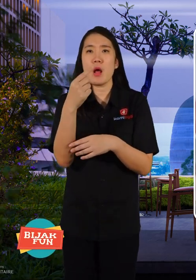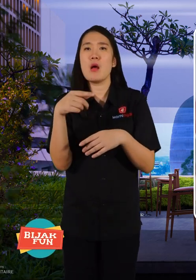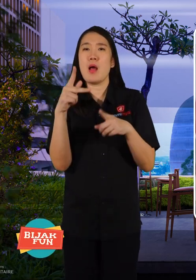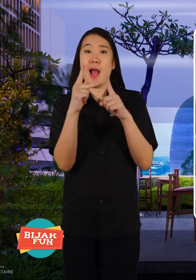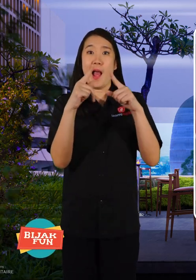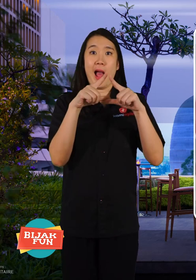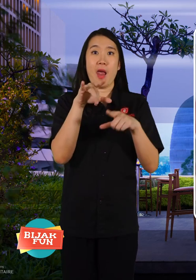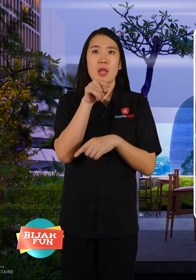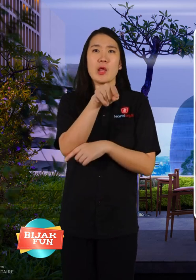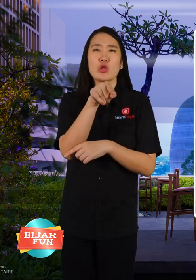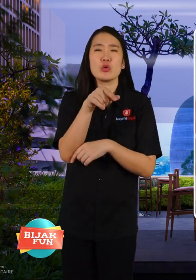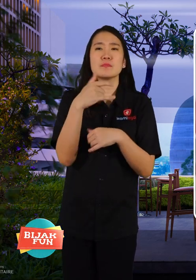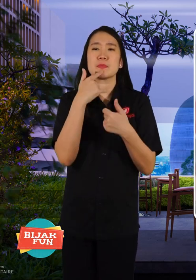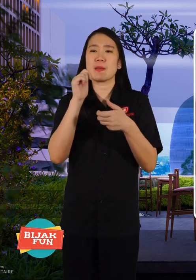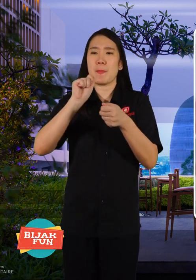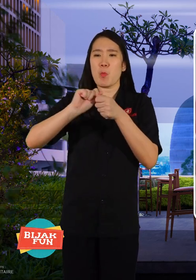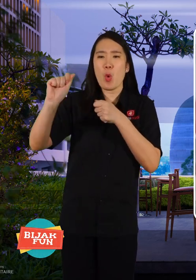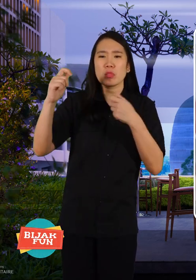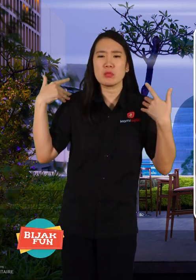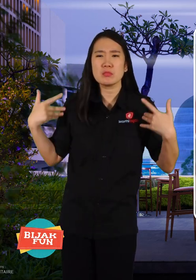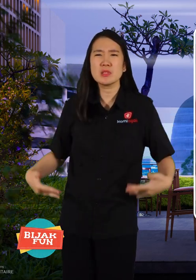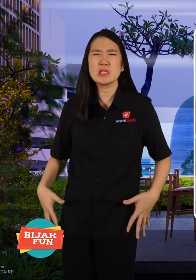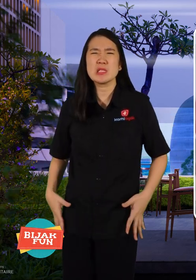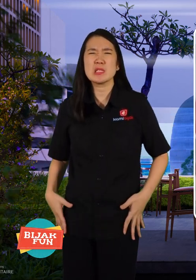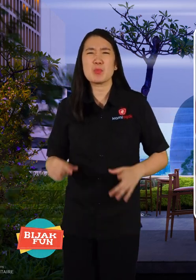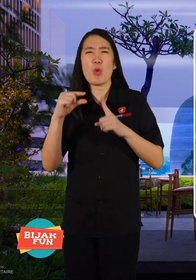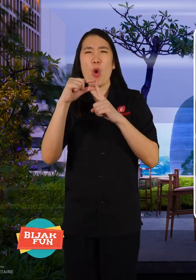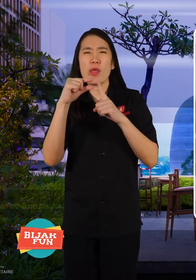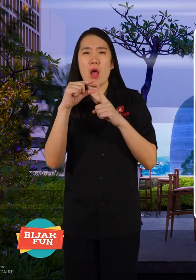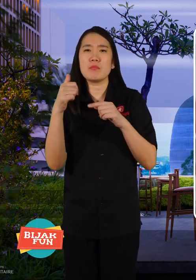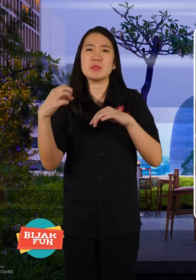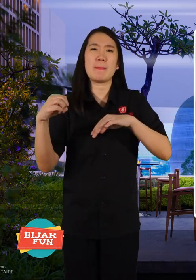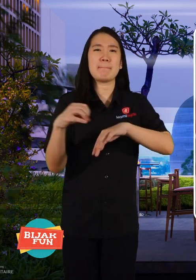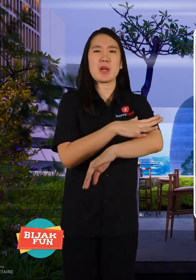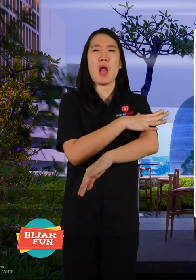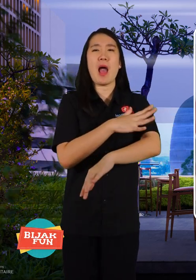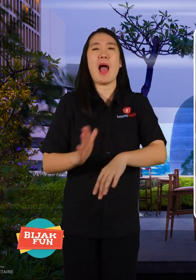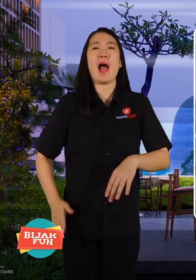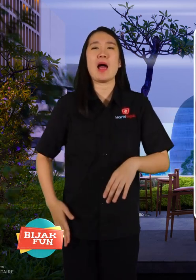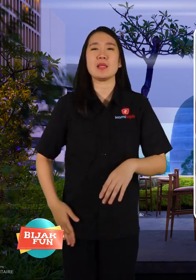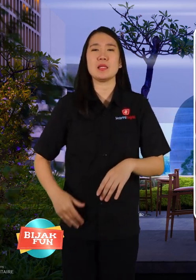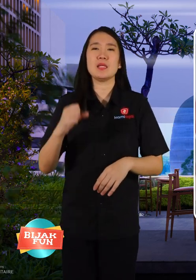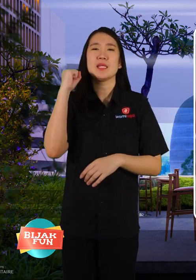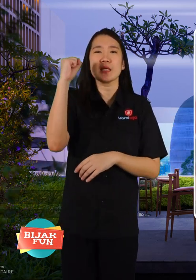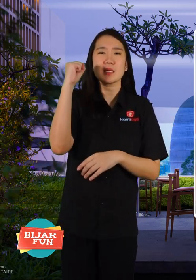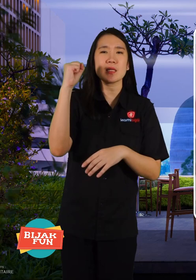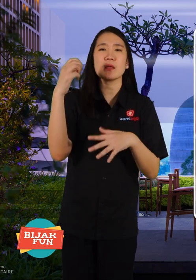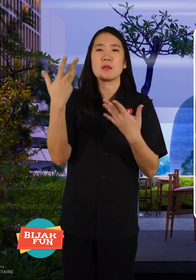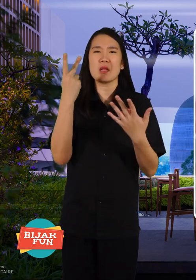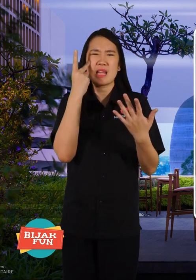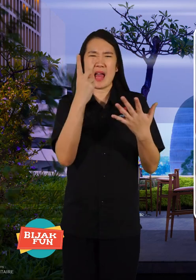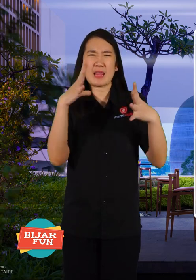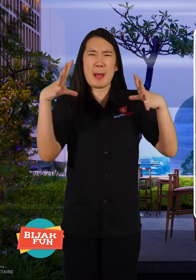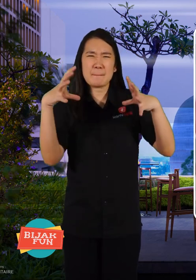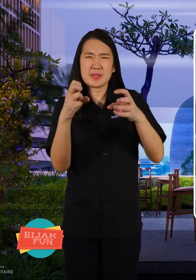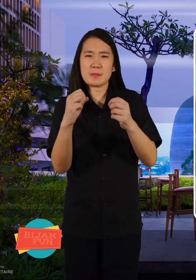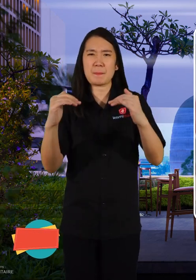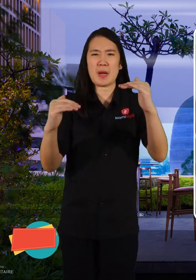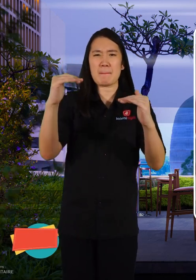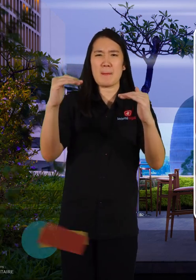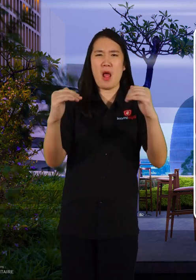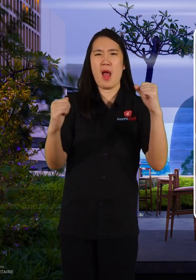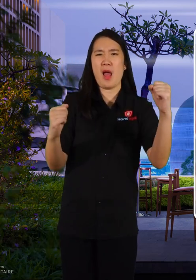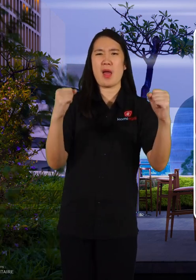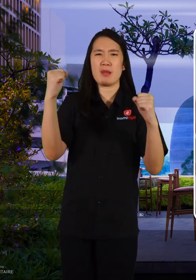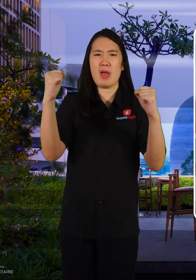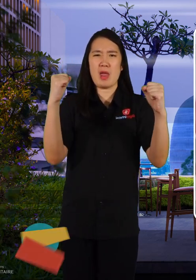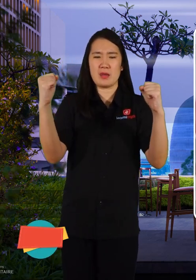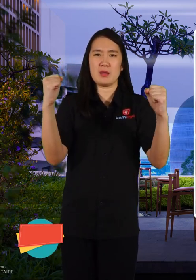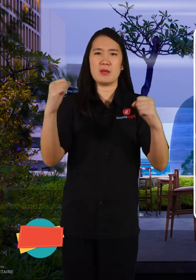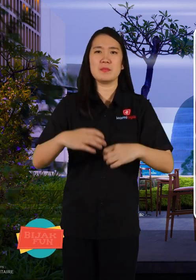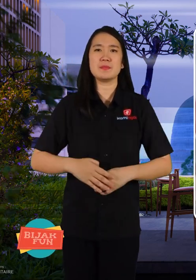that's what makes polio only attack the feet His left leg looks smaller than his right leg.